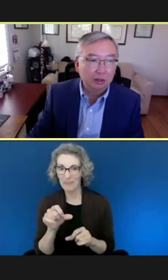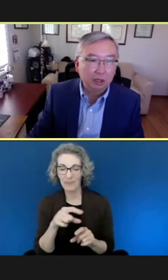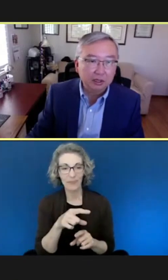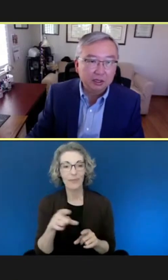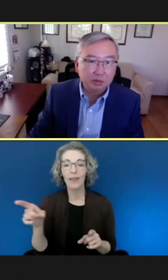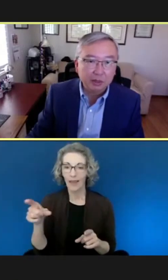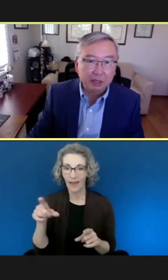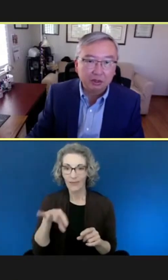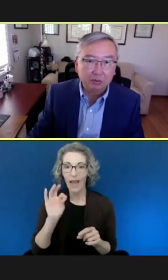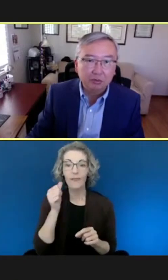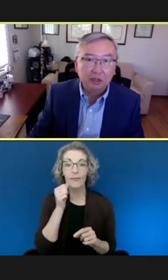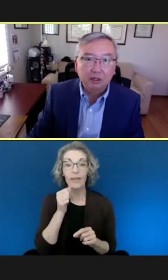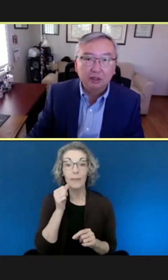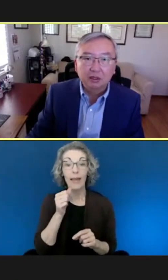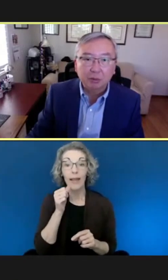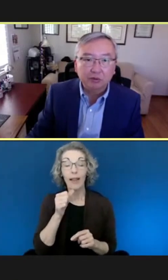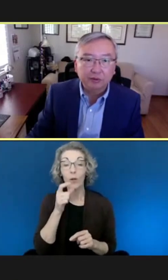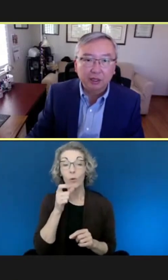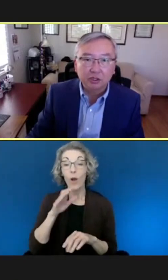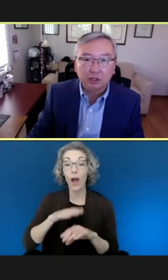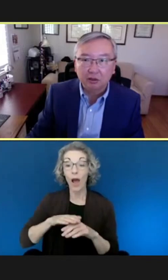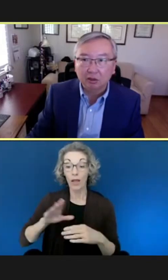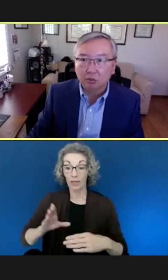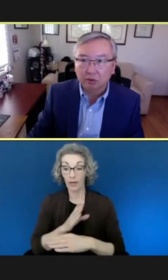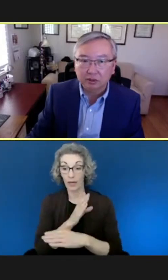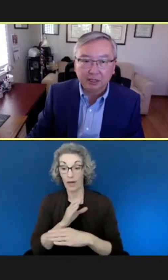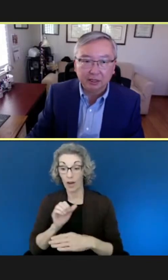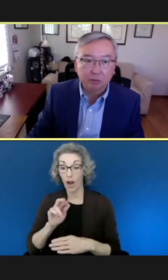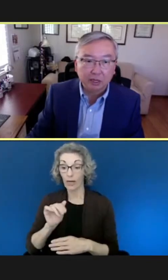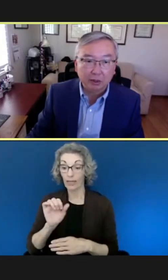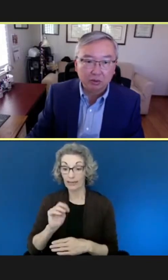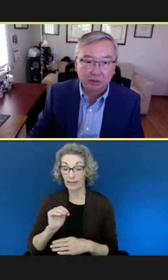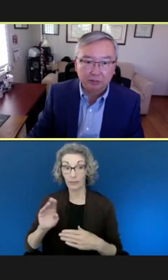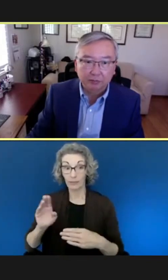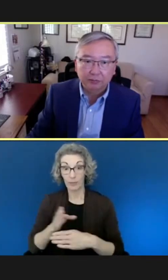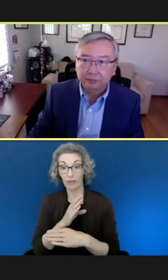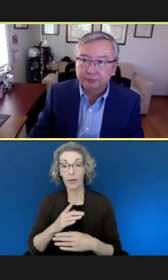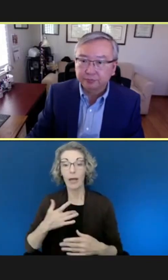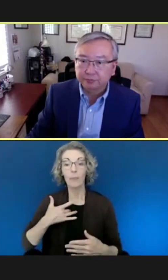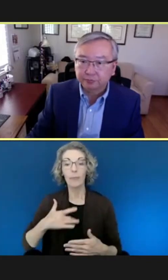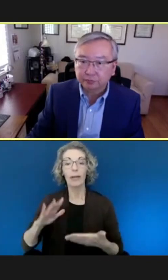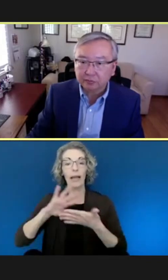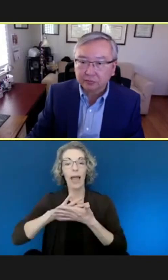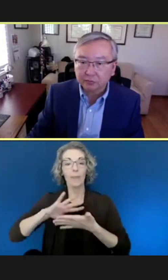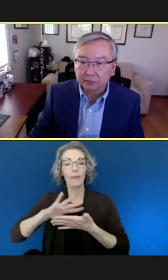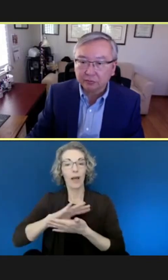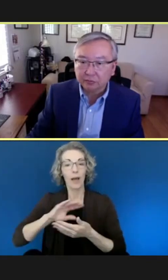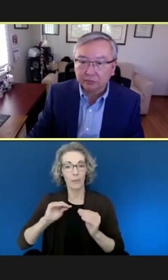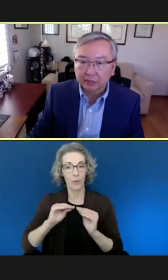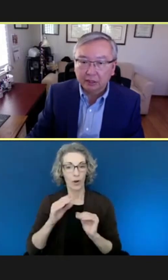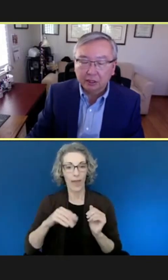on the autism spectrum camouflage a lot more than males.